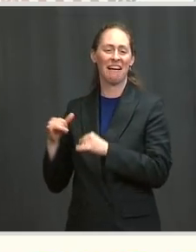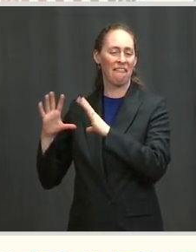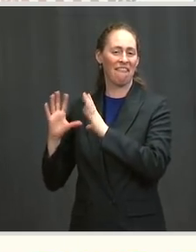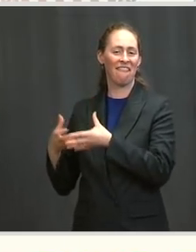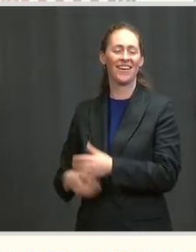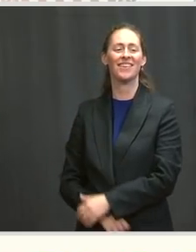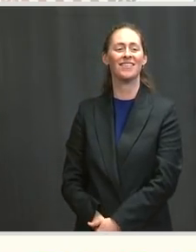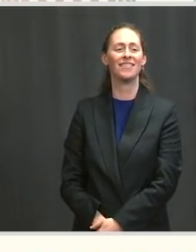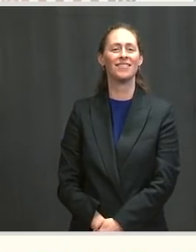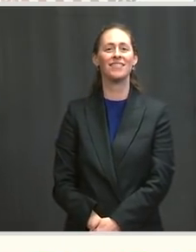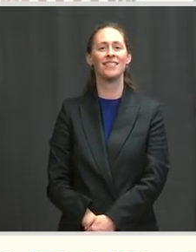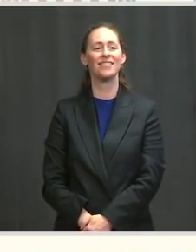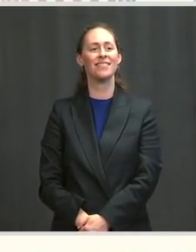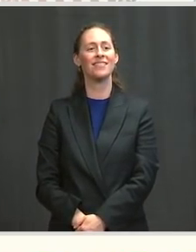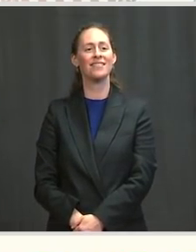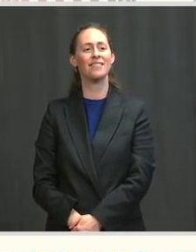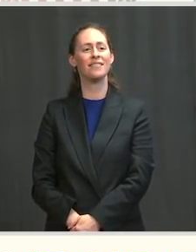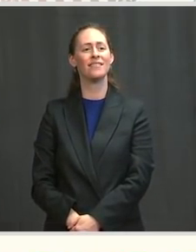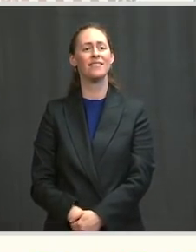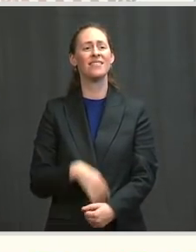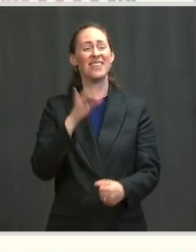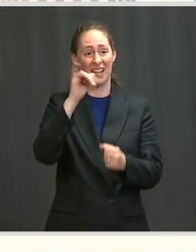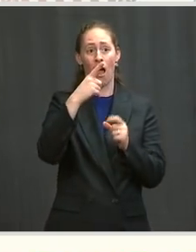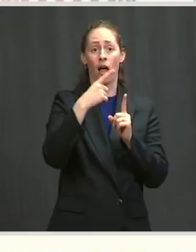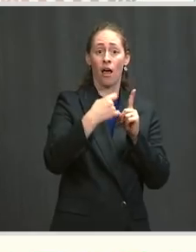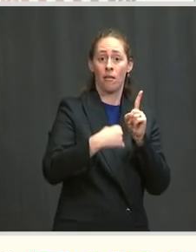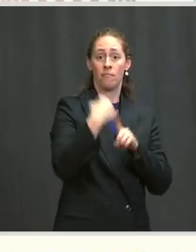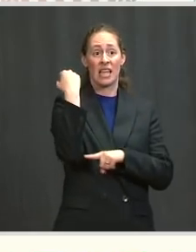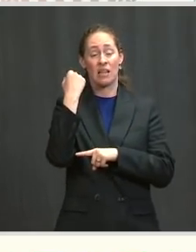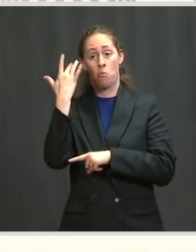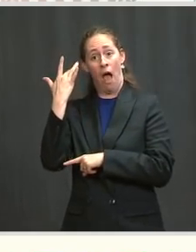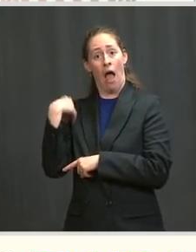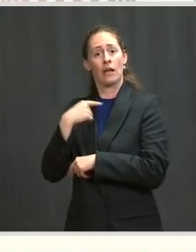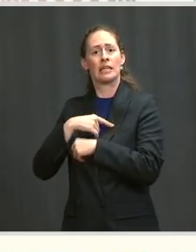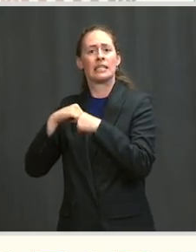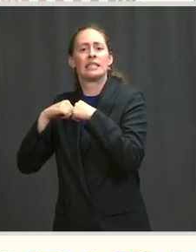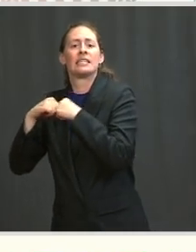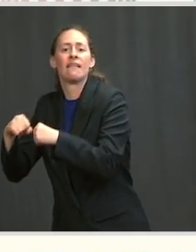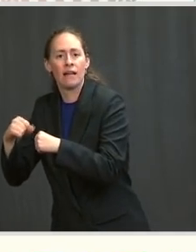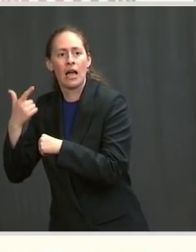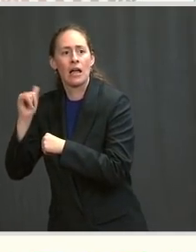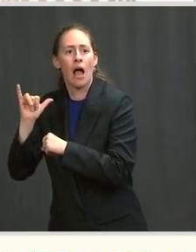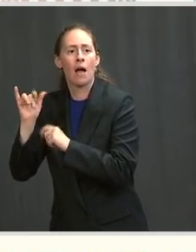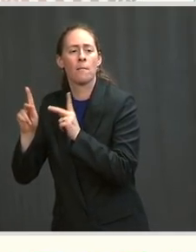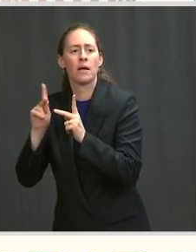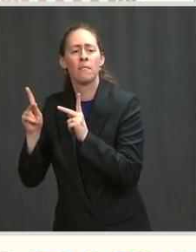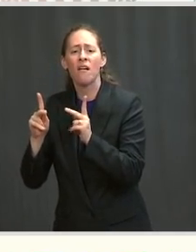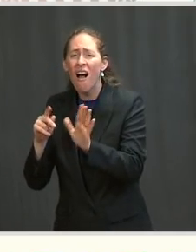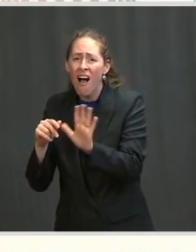you'd get beat up for defending somebody. But really and truly, there's a great reason for hope.